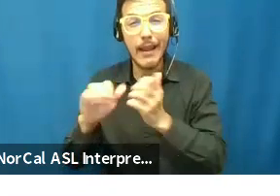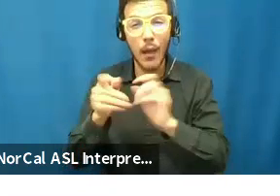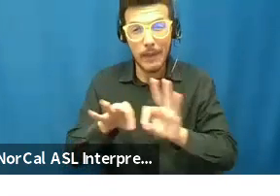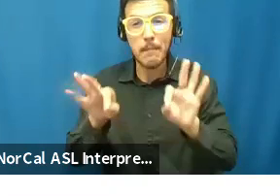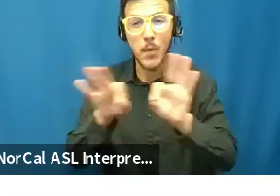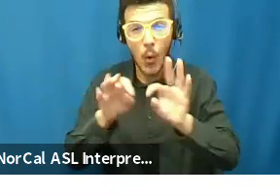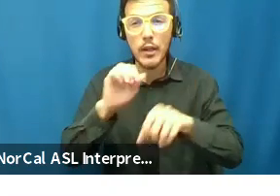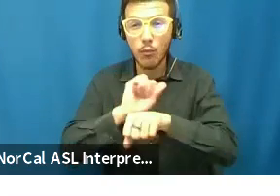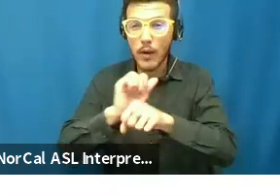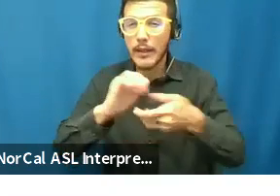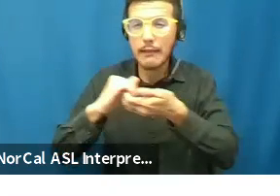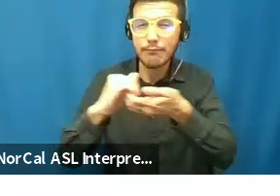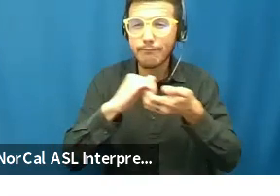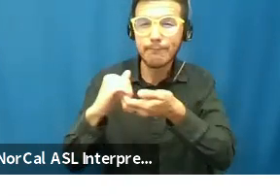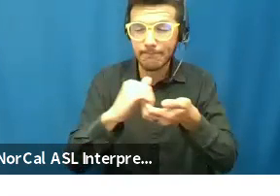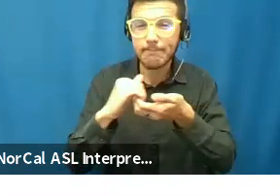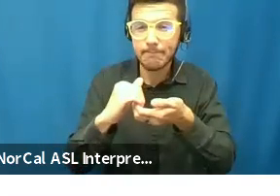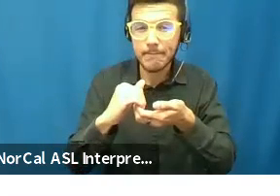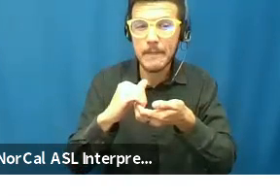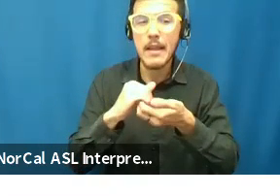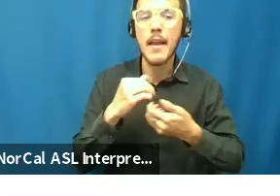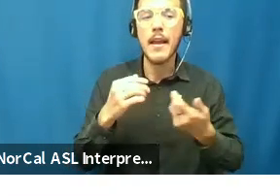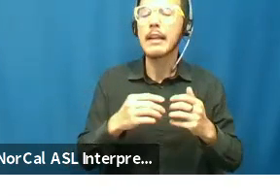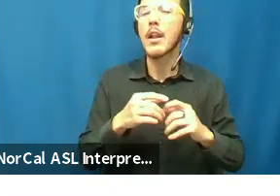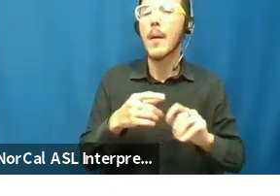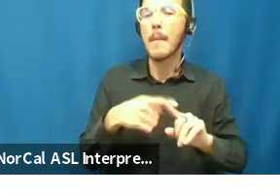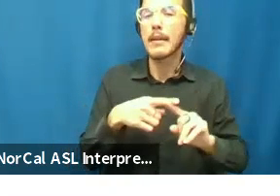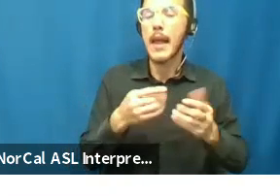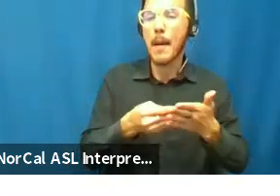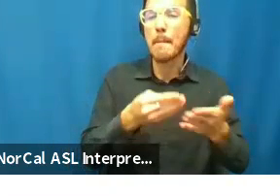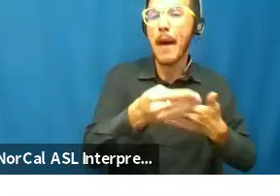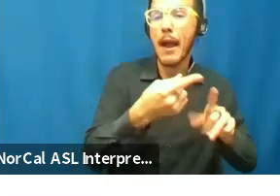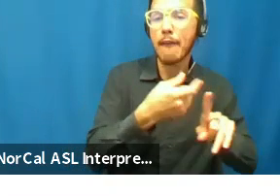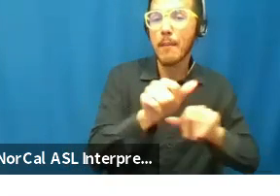about the importance of having buy in from other department and how that impacted the keys to